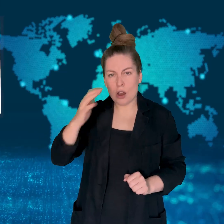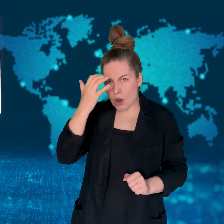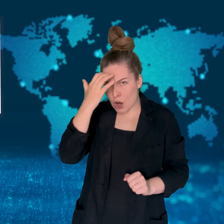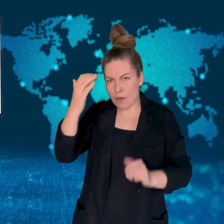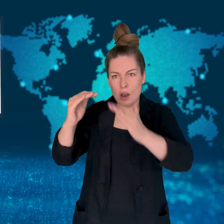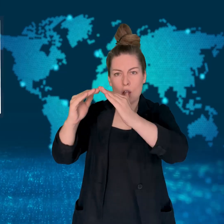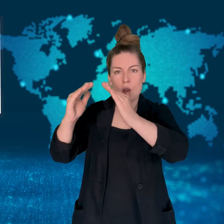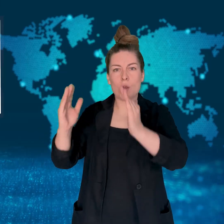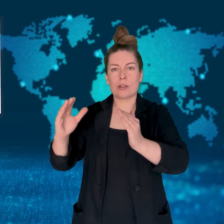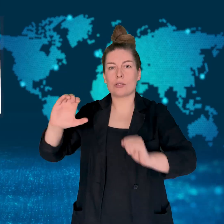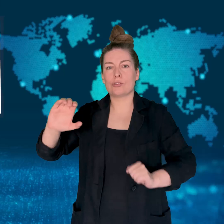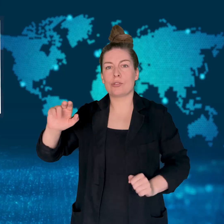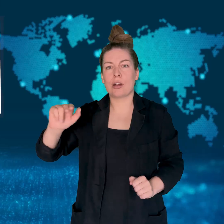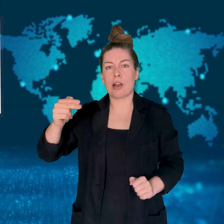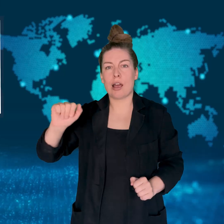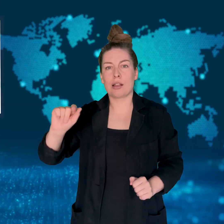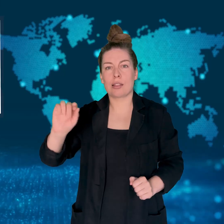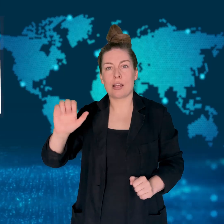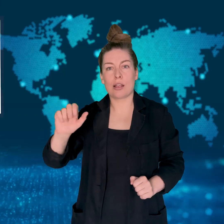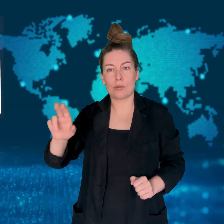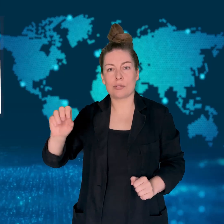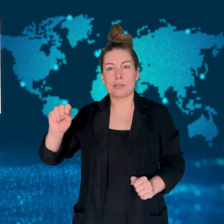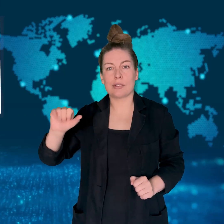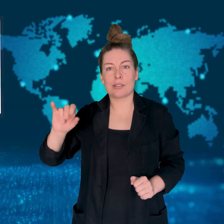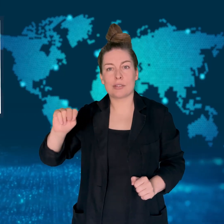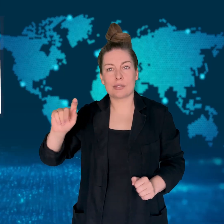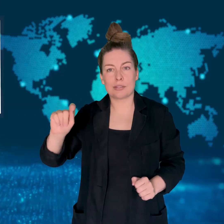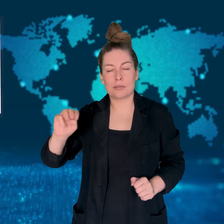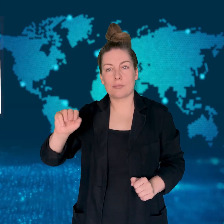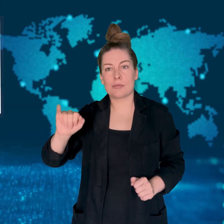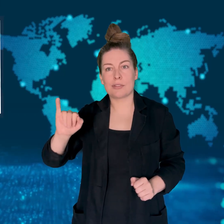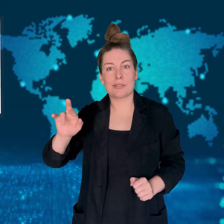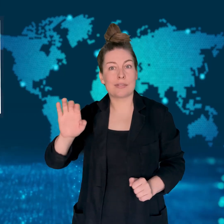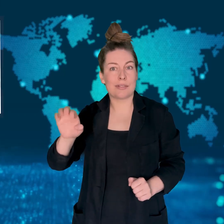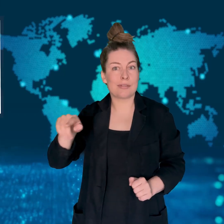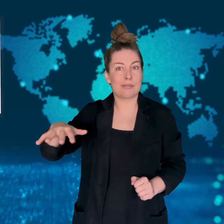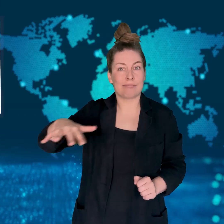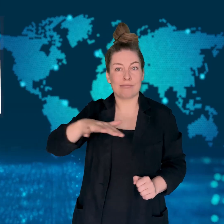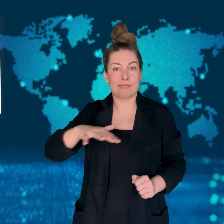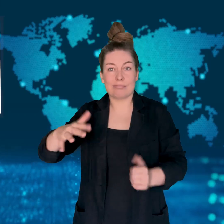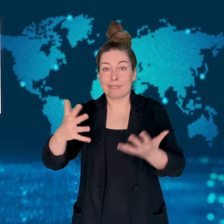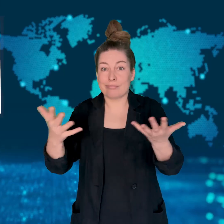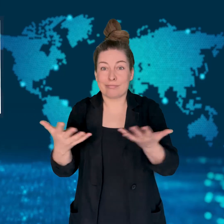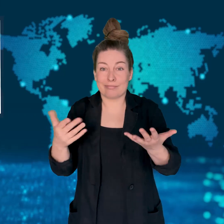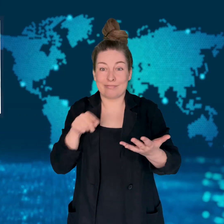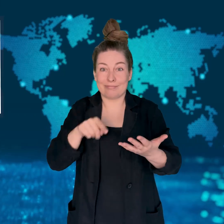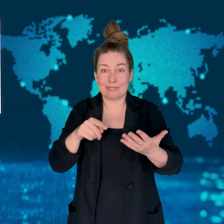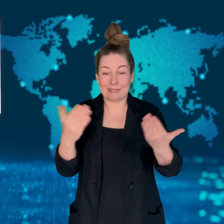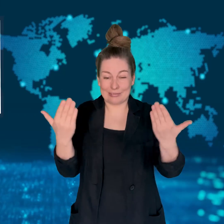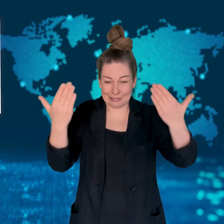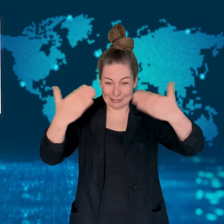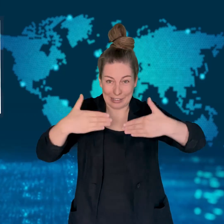The farmers left the 12 carcasses saying they were 12 of 13 sheep that